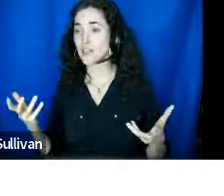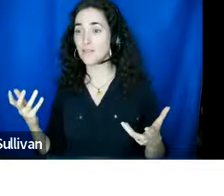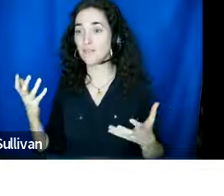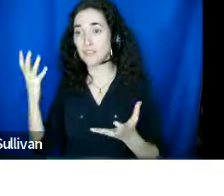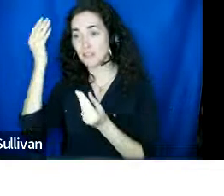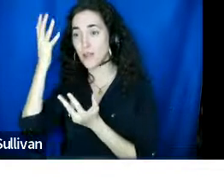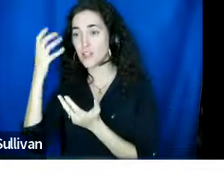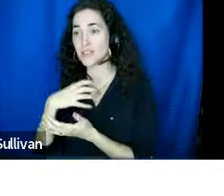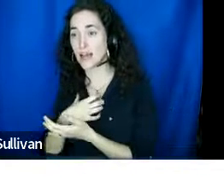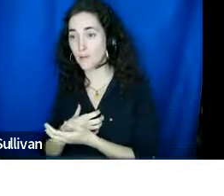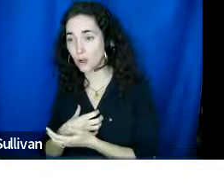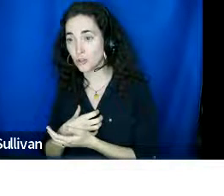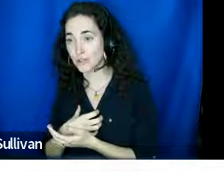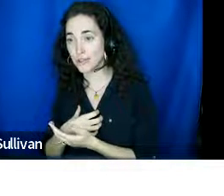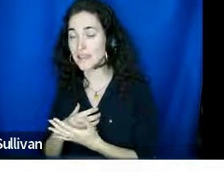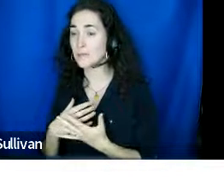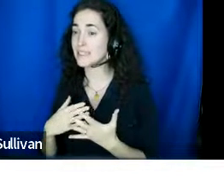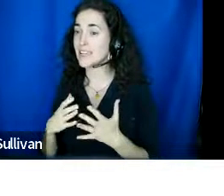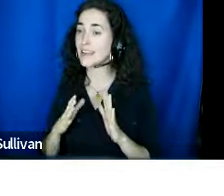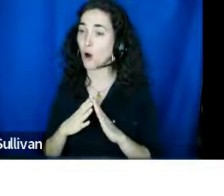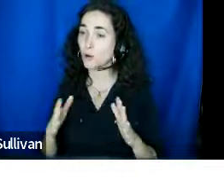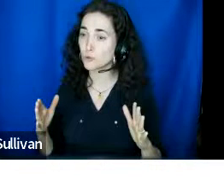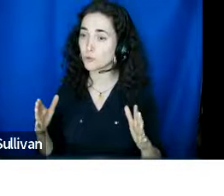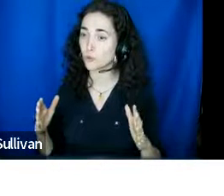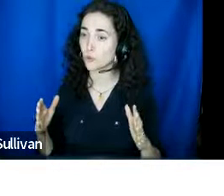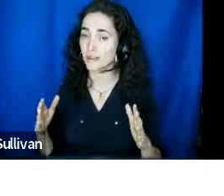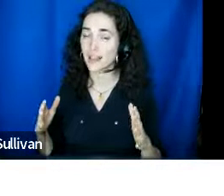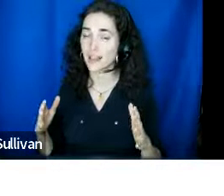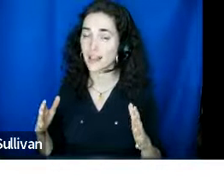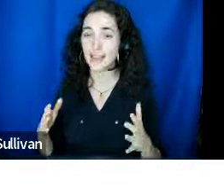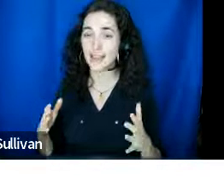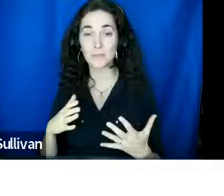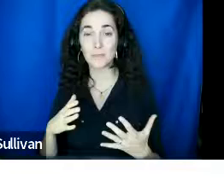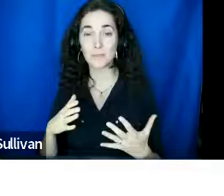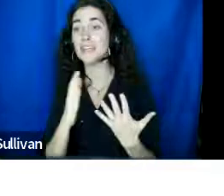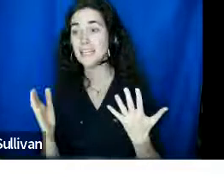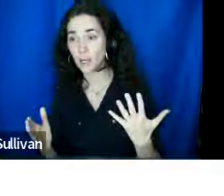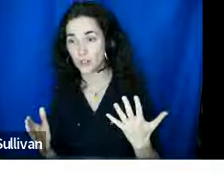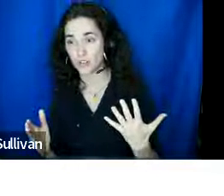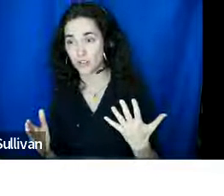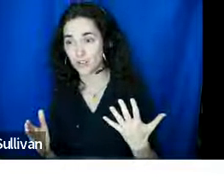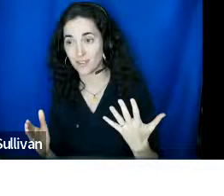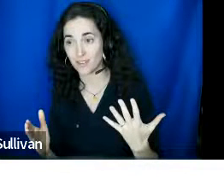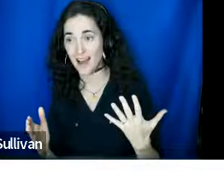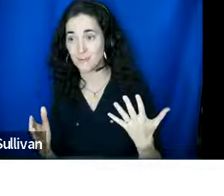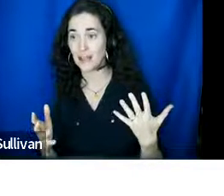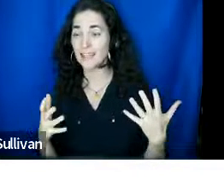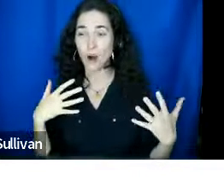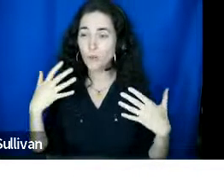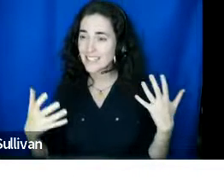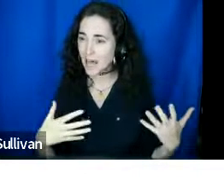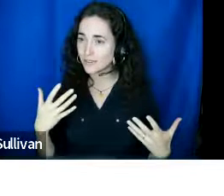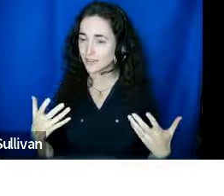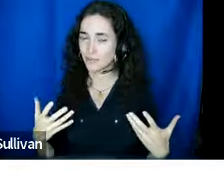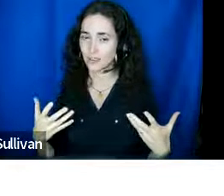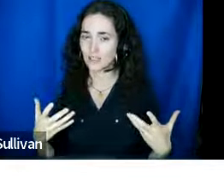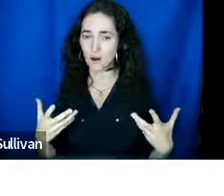if the information is I'm hungry, it can be said in all sorts of ways, it can be in many languages, and they all sound different.